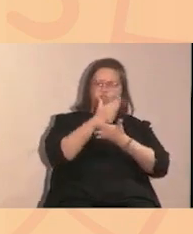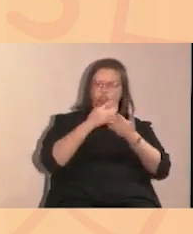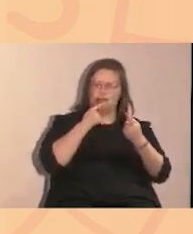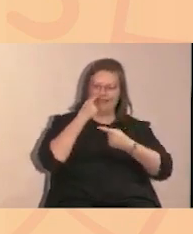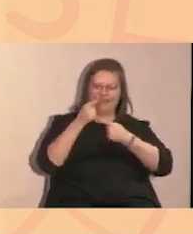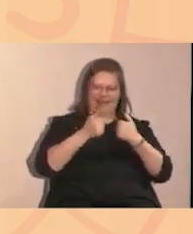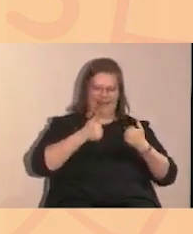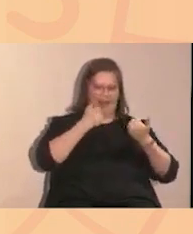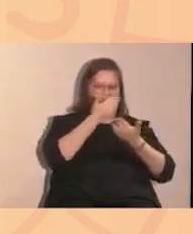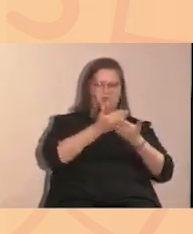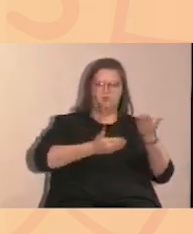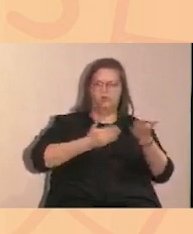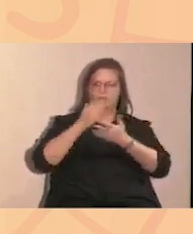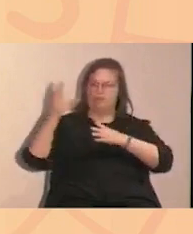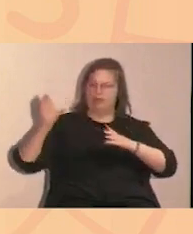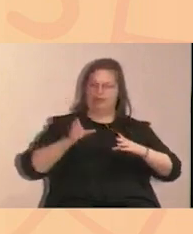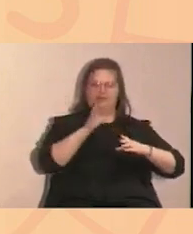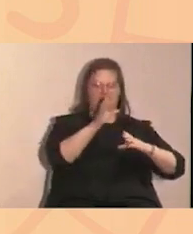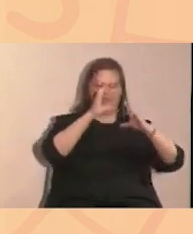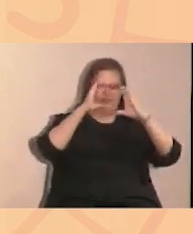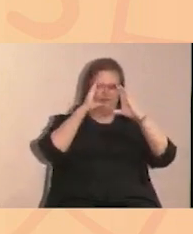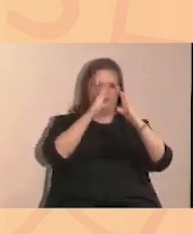that centres us both as the content,